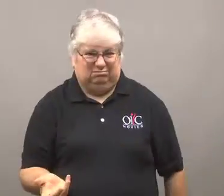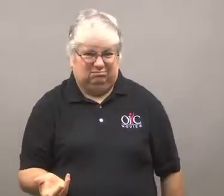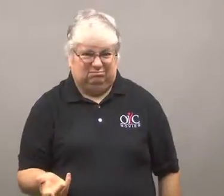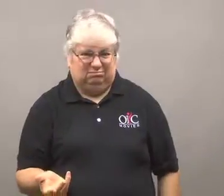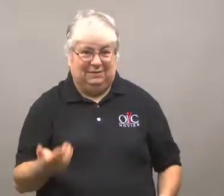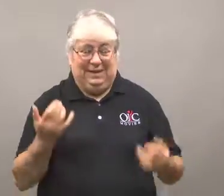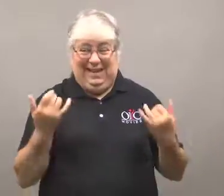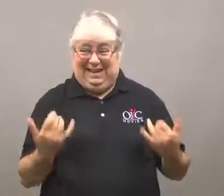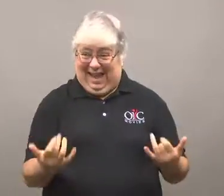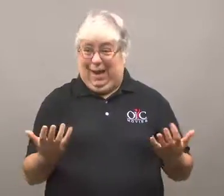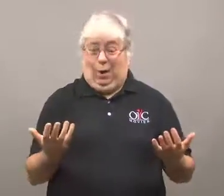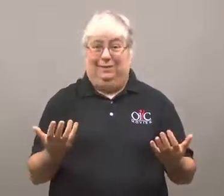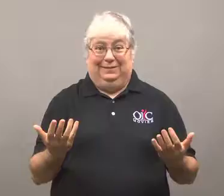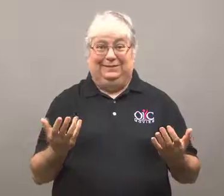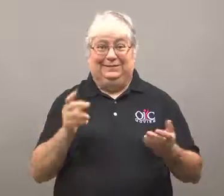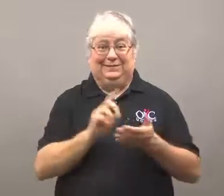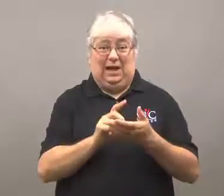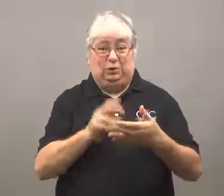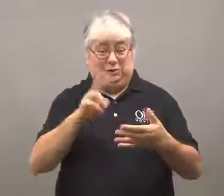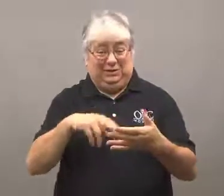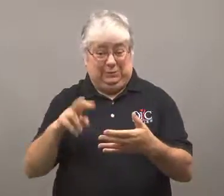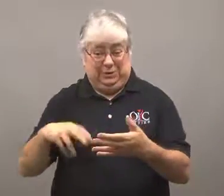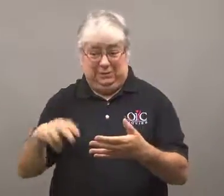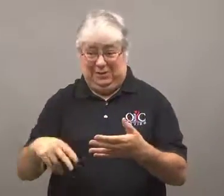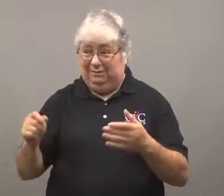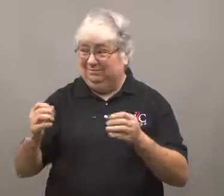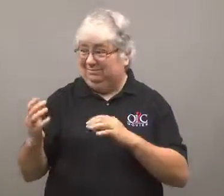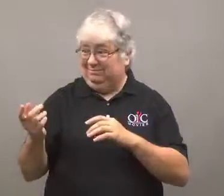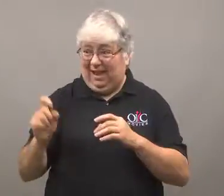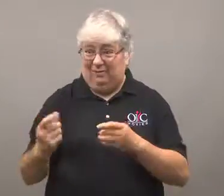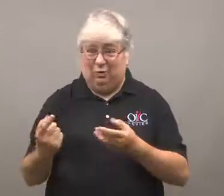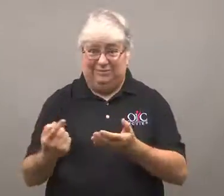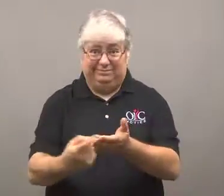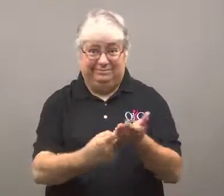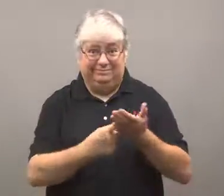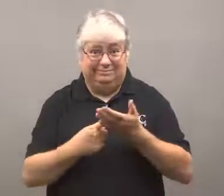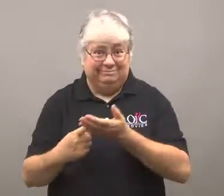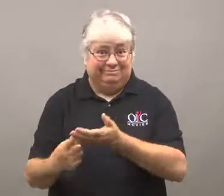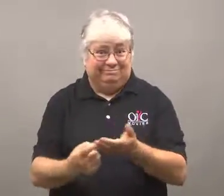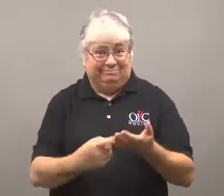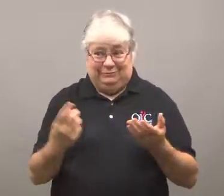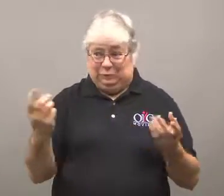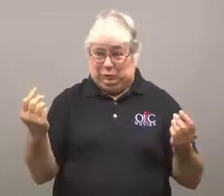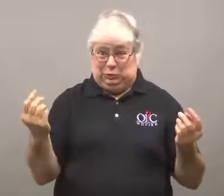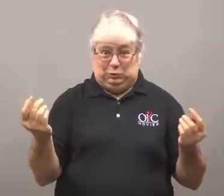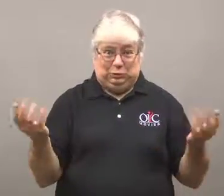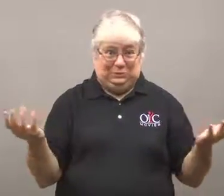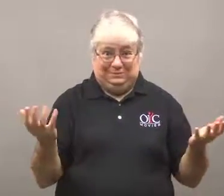So this study gives doctors something to talk about.